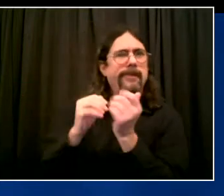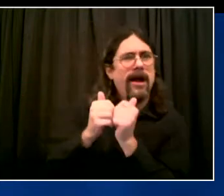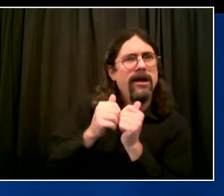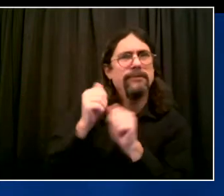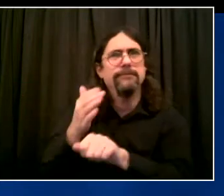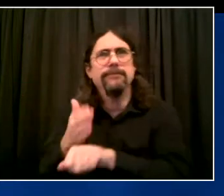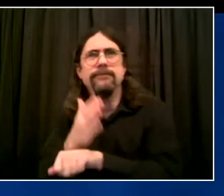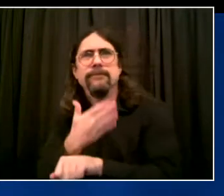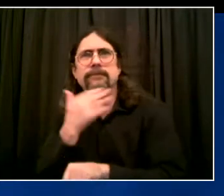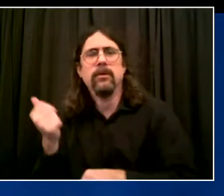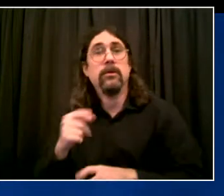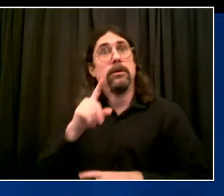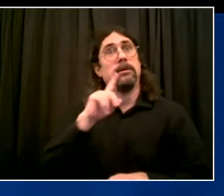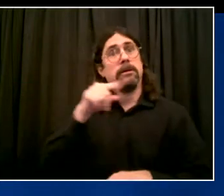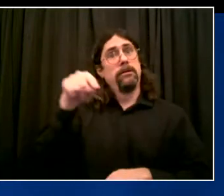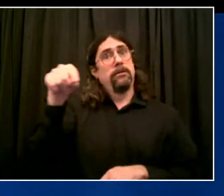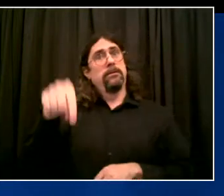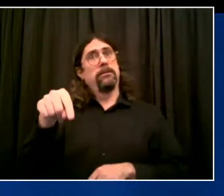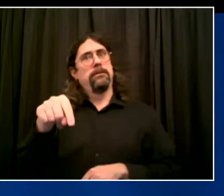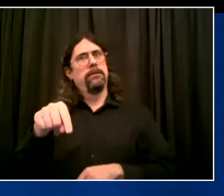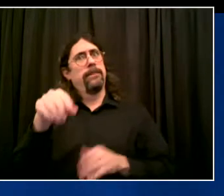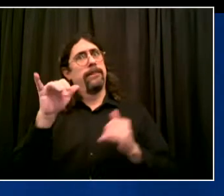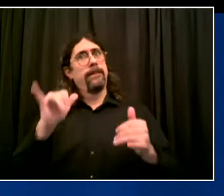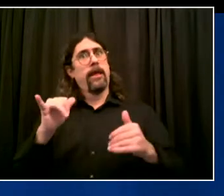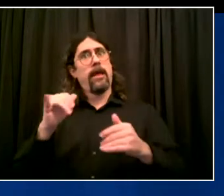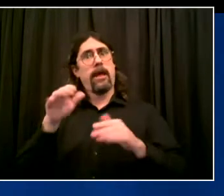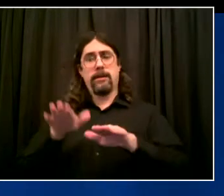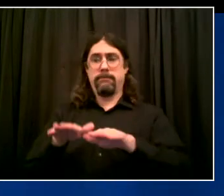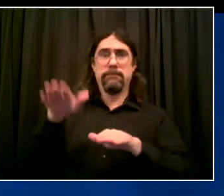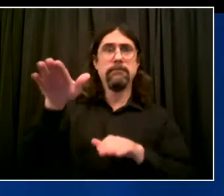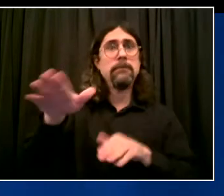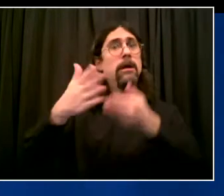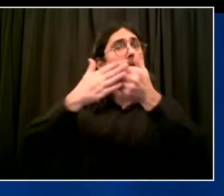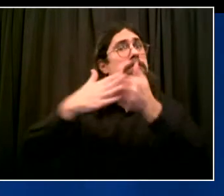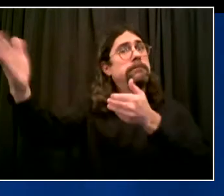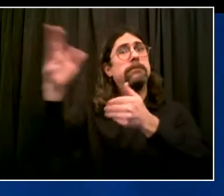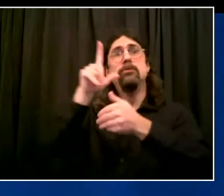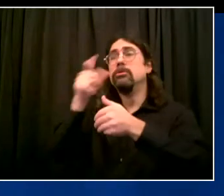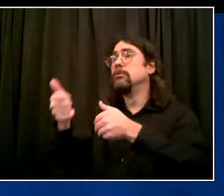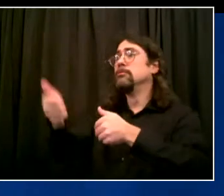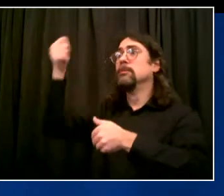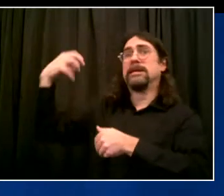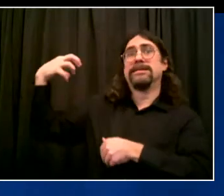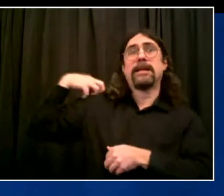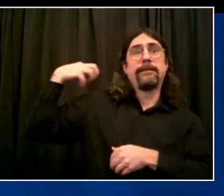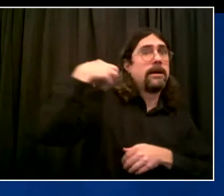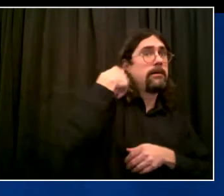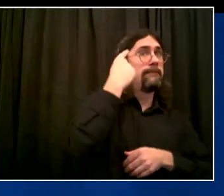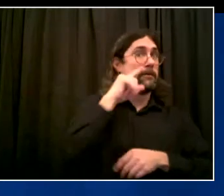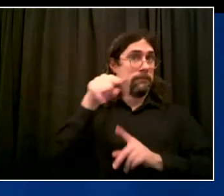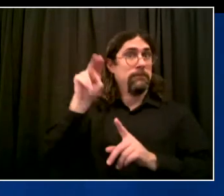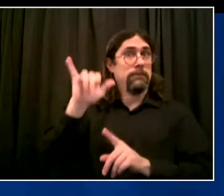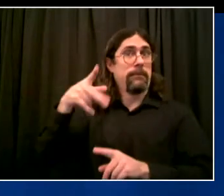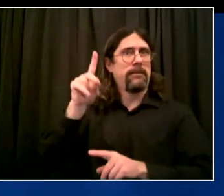TODAY IS ONE OF THE THINGS AND THAT'S WHY I AM SO BEHIND IT. IT IS E ONOF THE